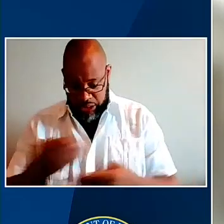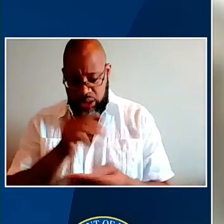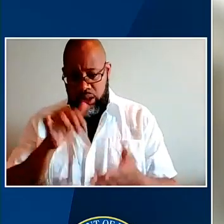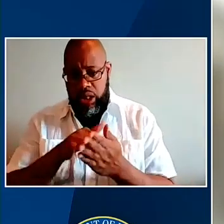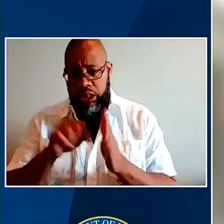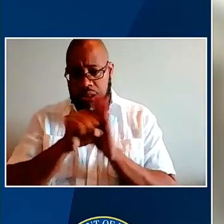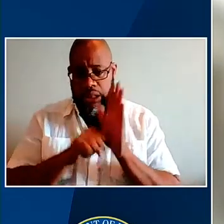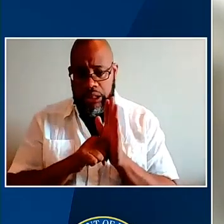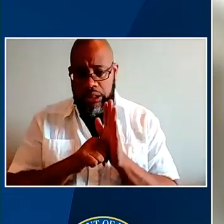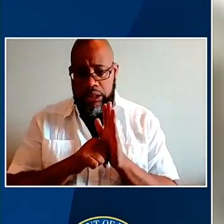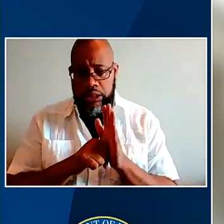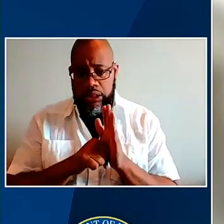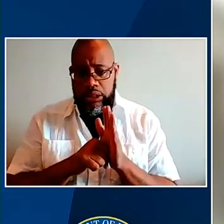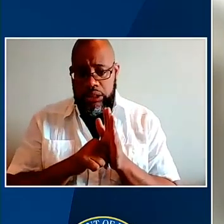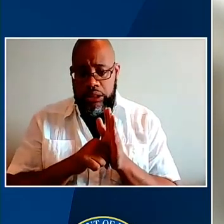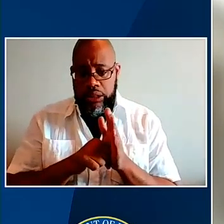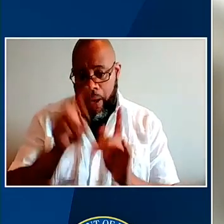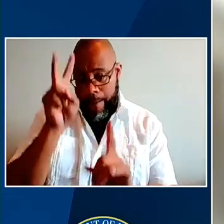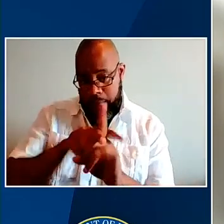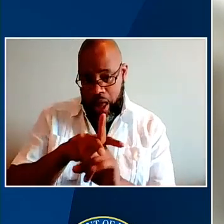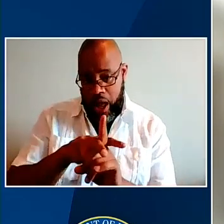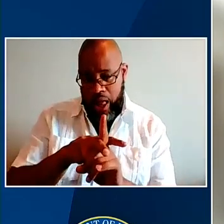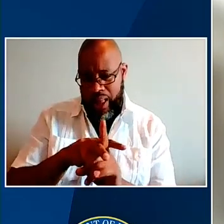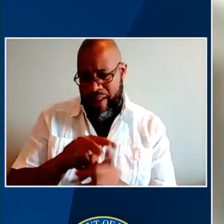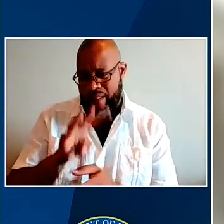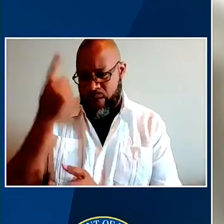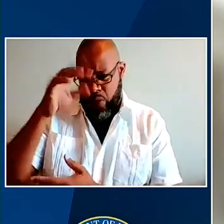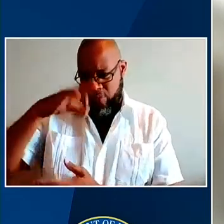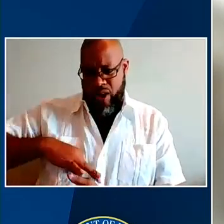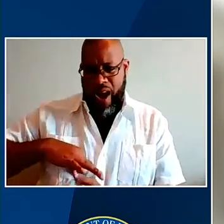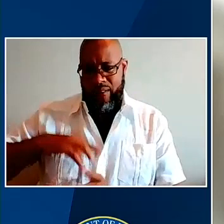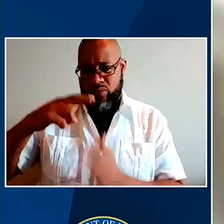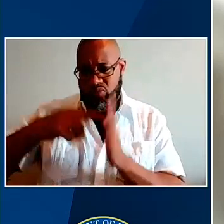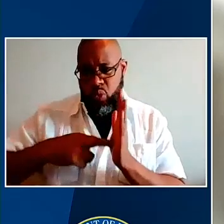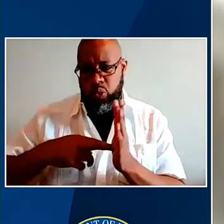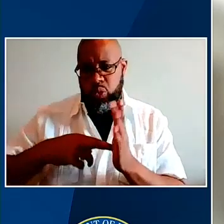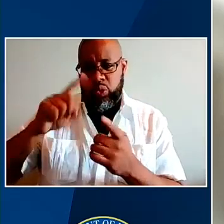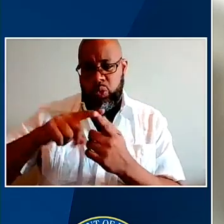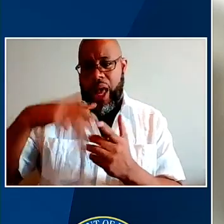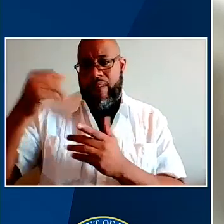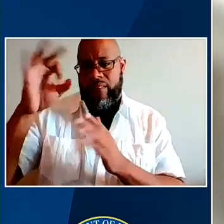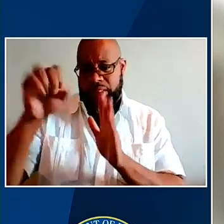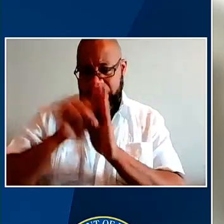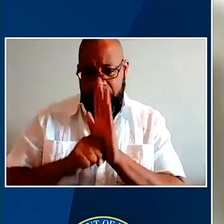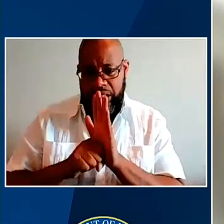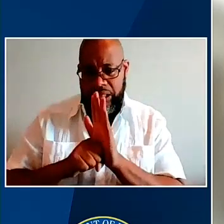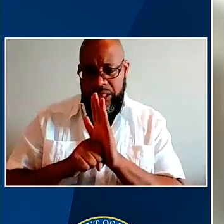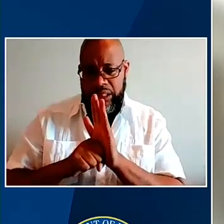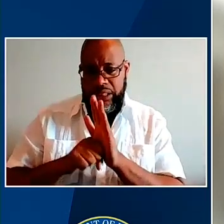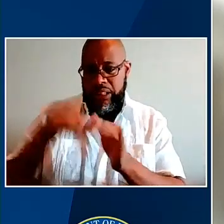were applying like for-profit regulations to out-of-state state institutions that